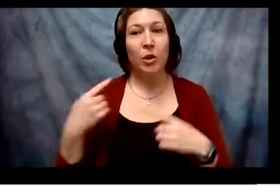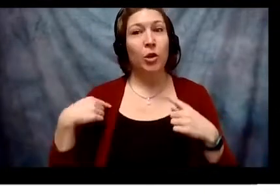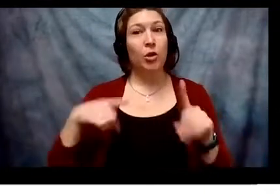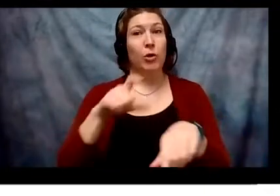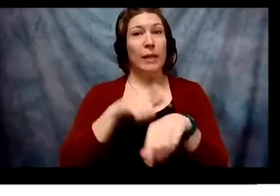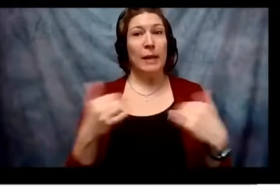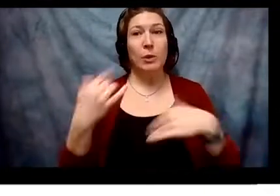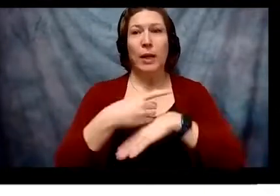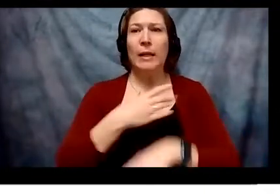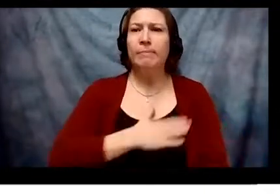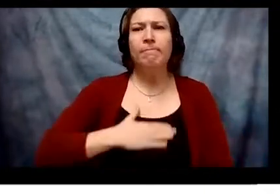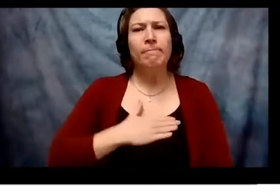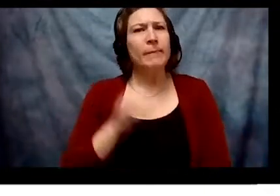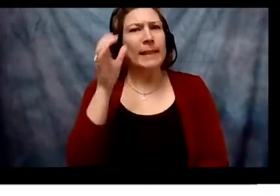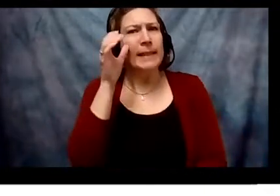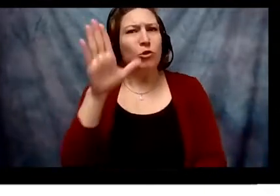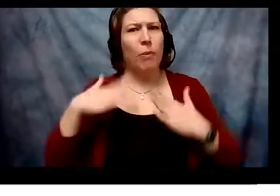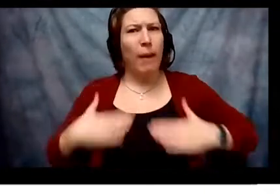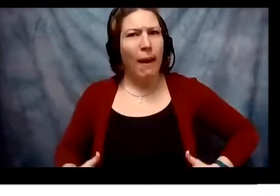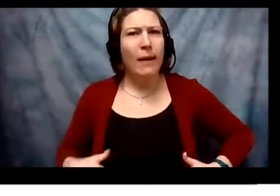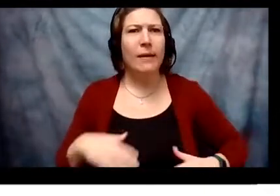breaks and move your body as needed.